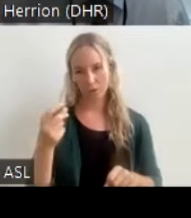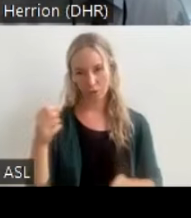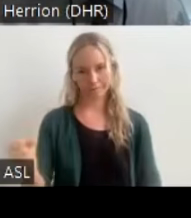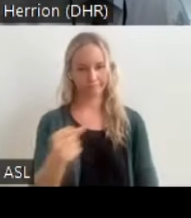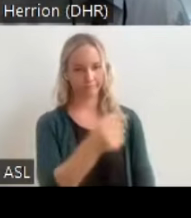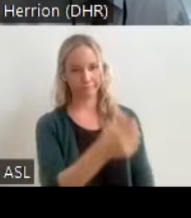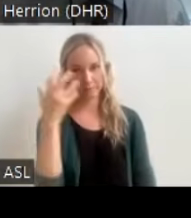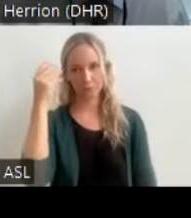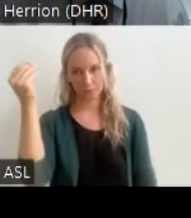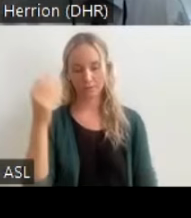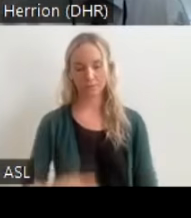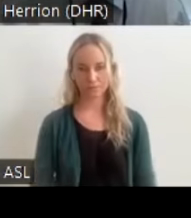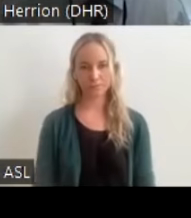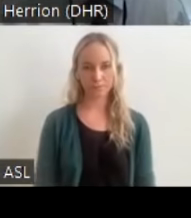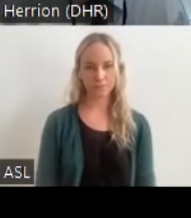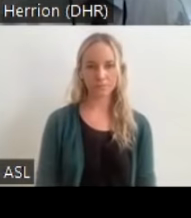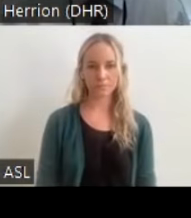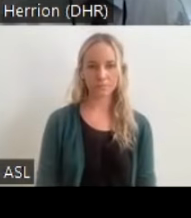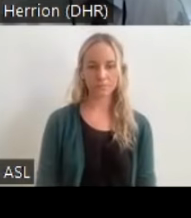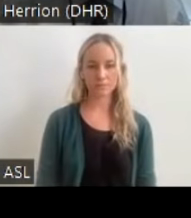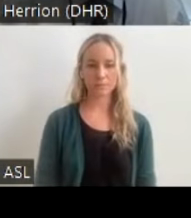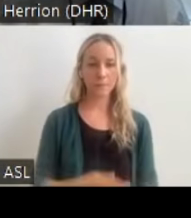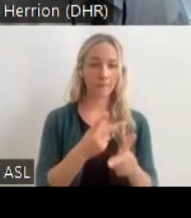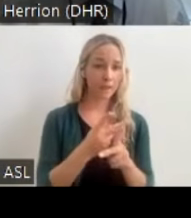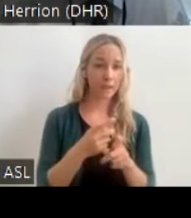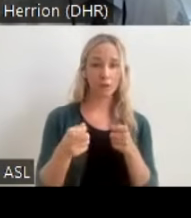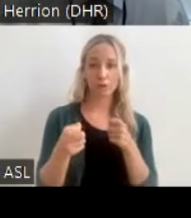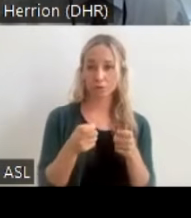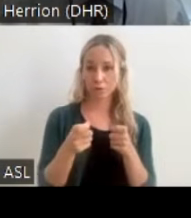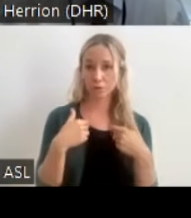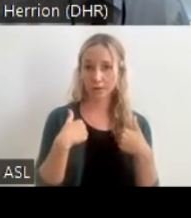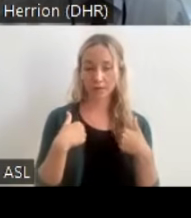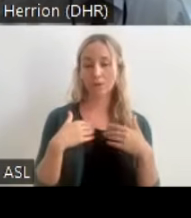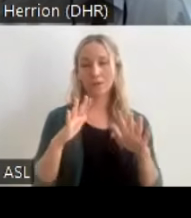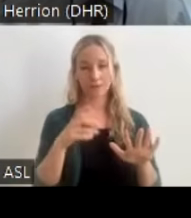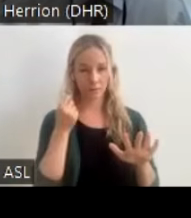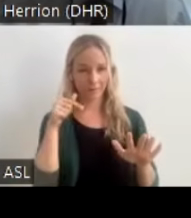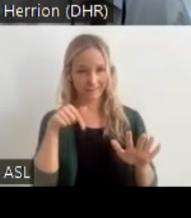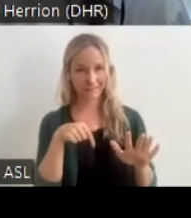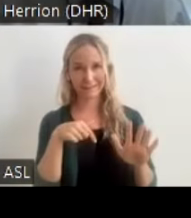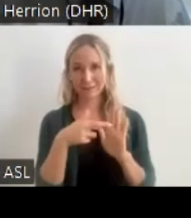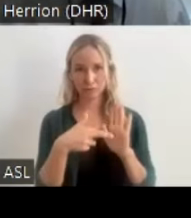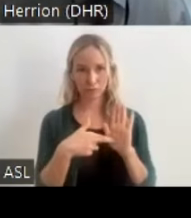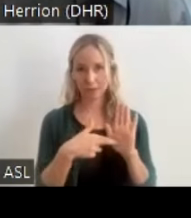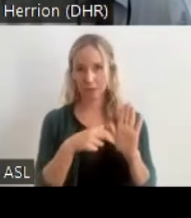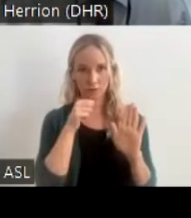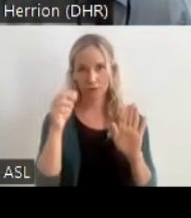from the regs, This is not made up policy or protocol from the division of human rights, This is in the regs